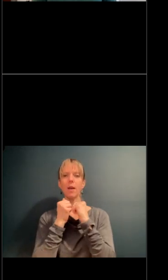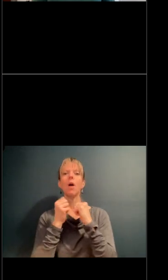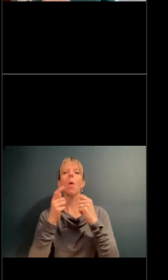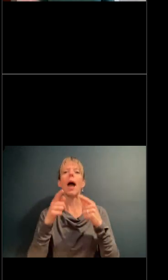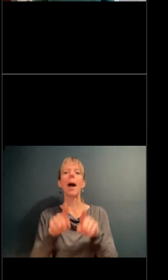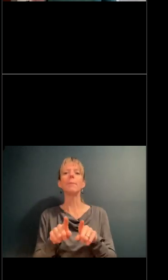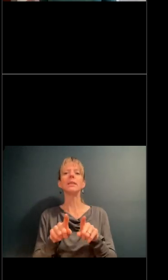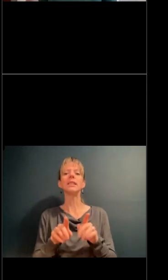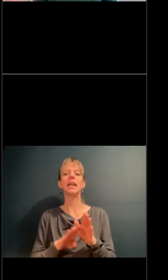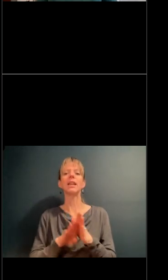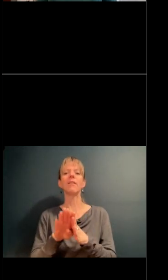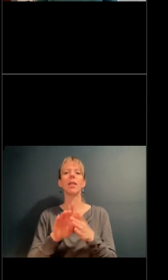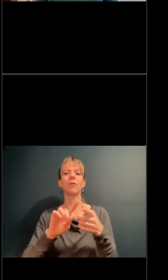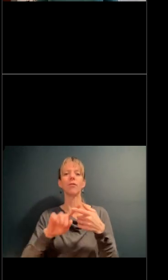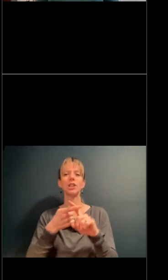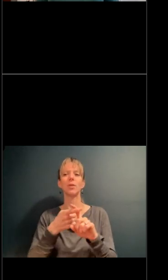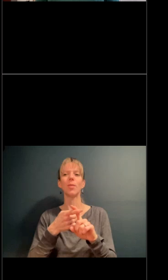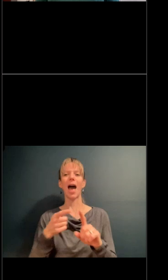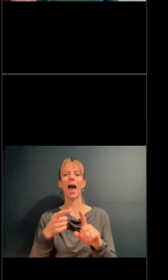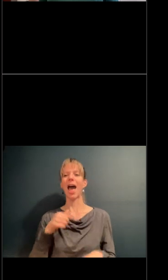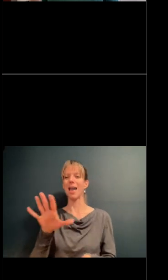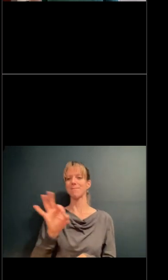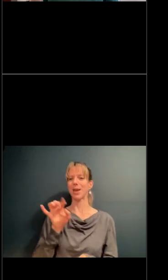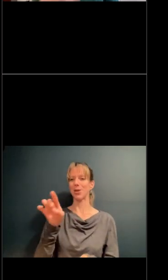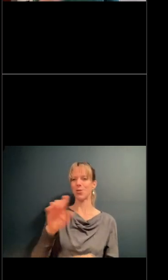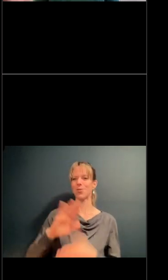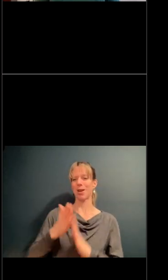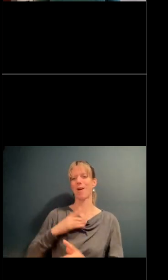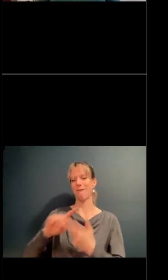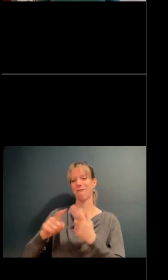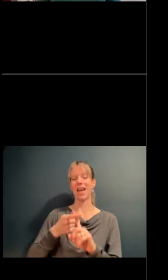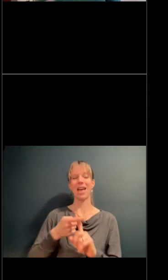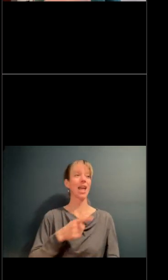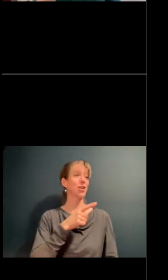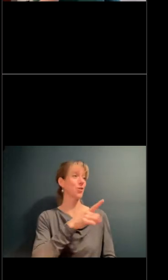They pick one another as friends. So if this is true, and it bears out